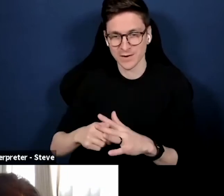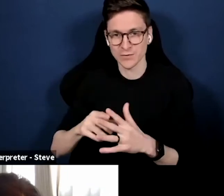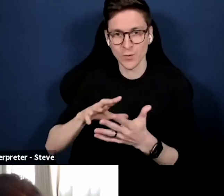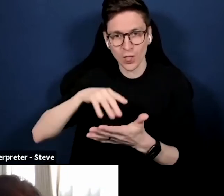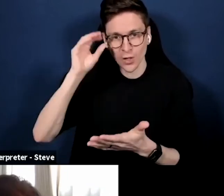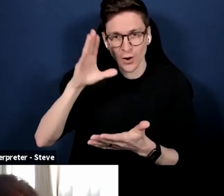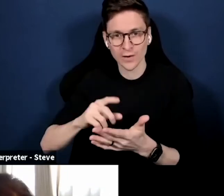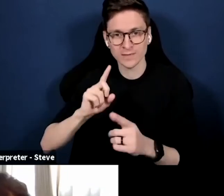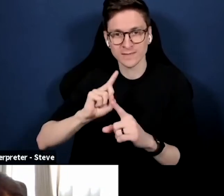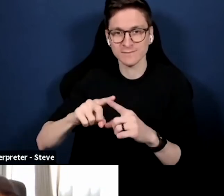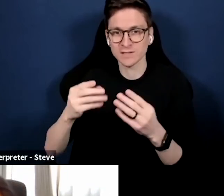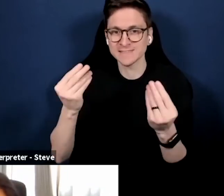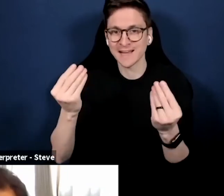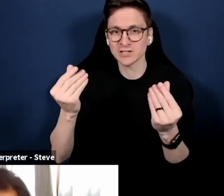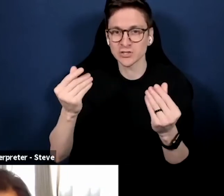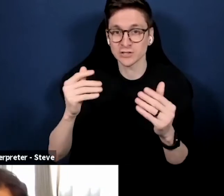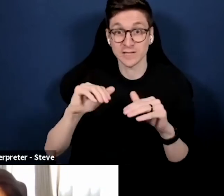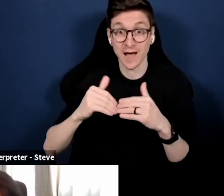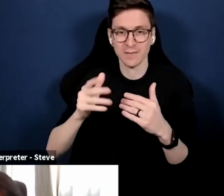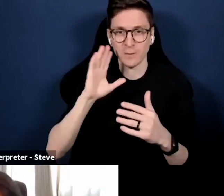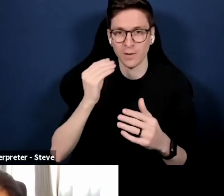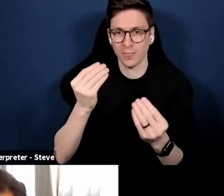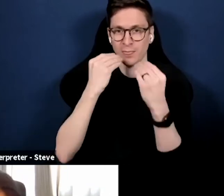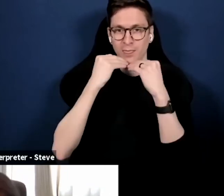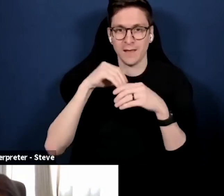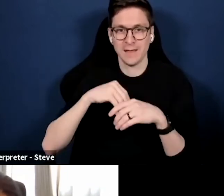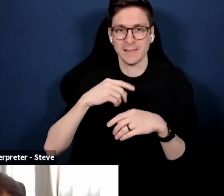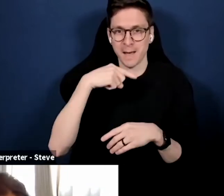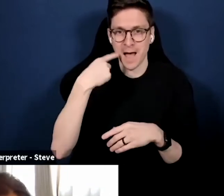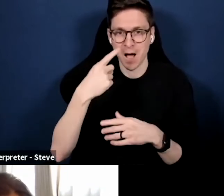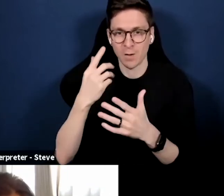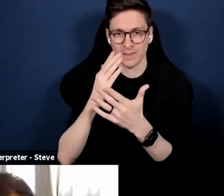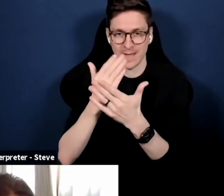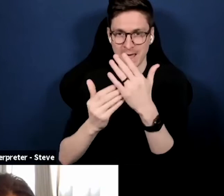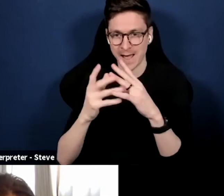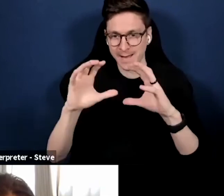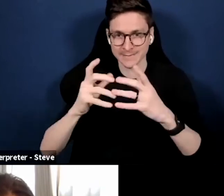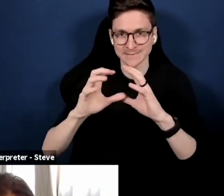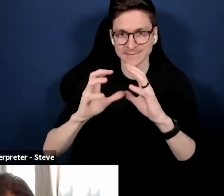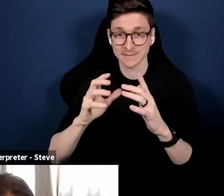object by placing them in their mouth hands and you know what not does this mean that the